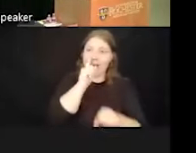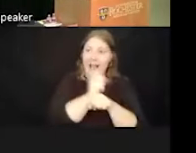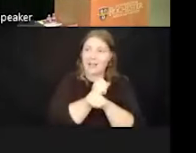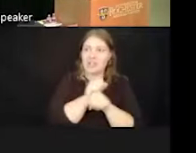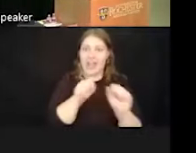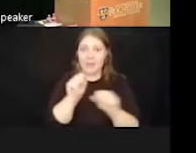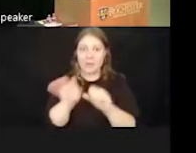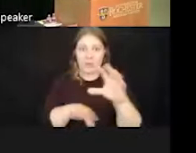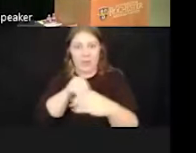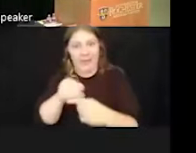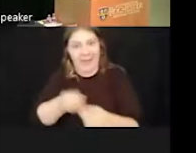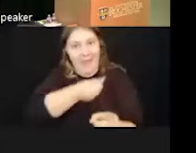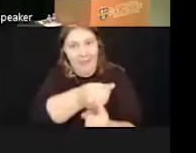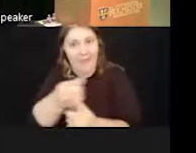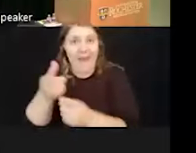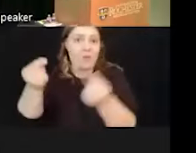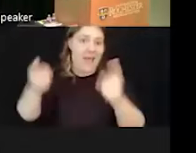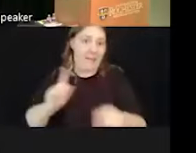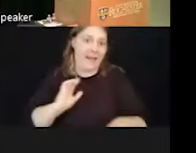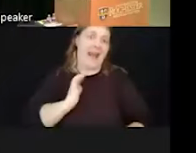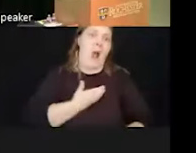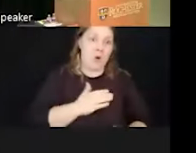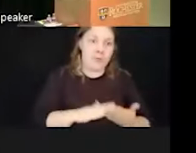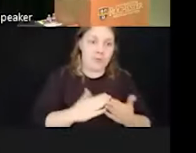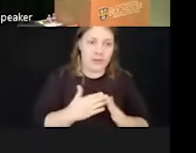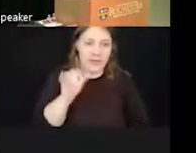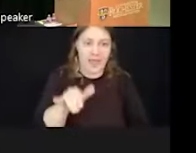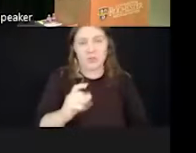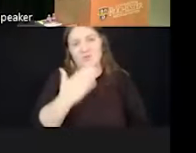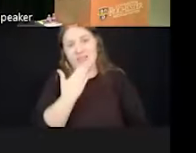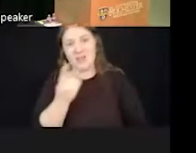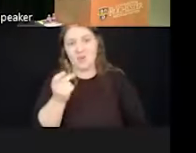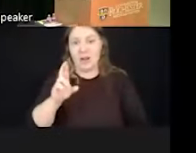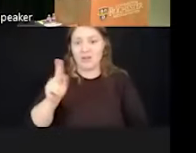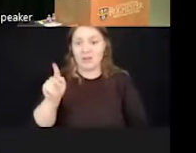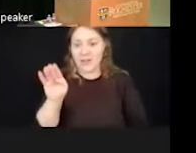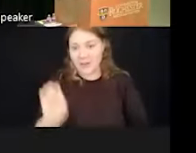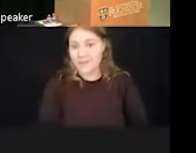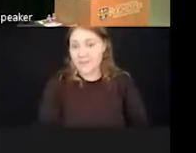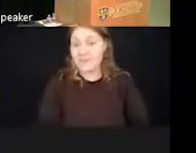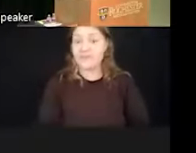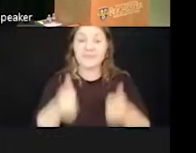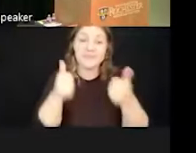is happening in our community so thank you for that Dr Kane very good I have one last question